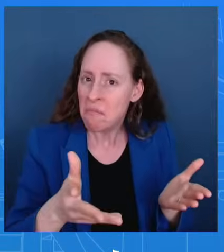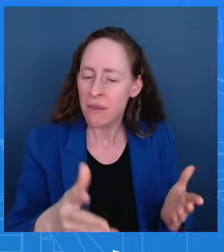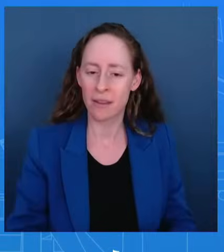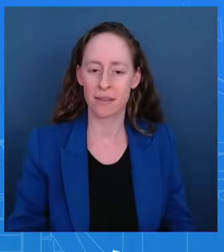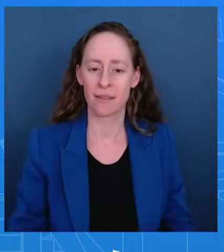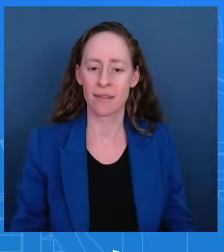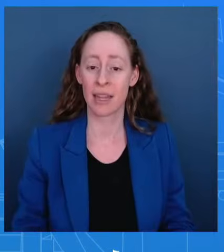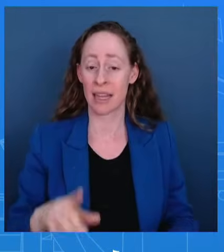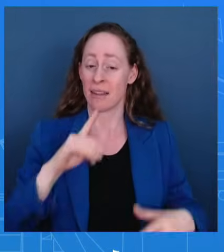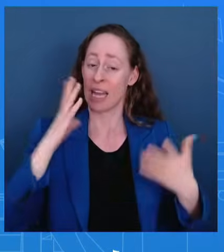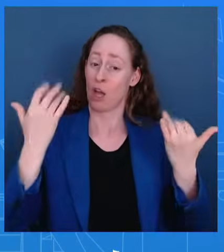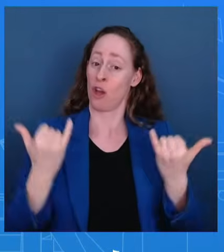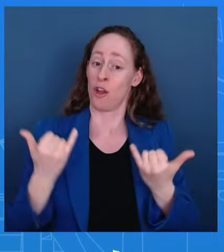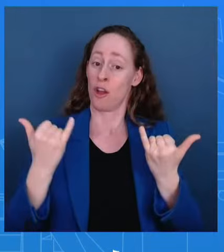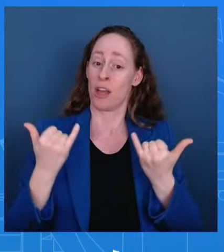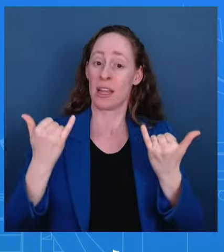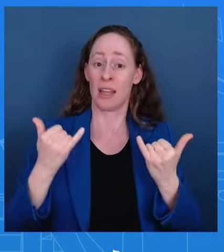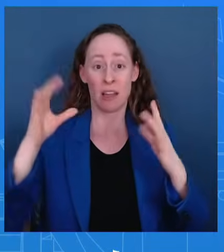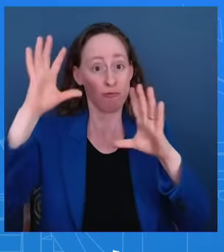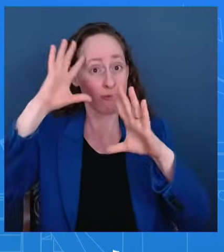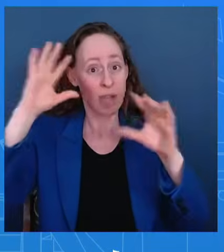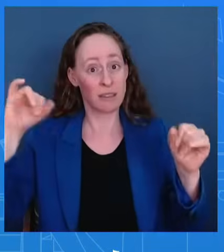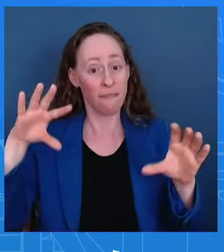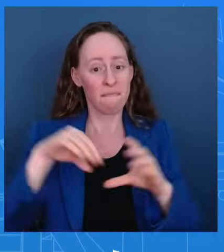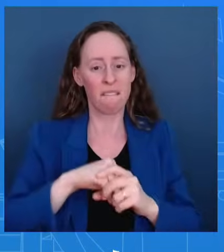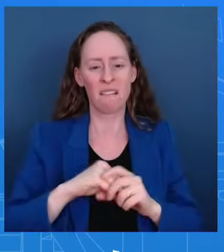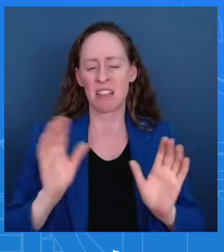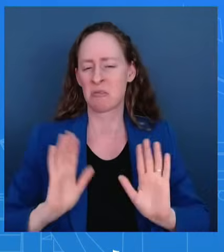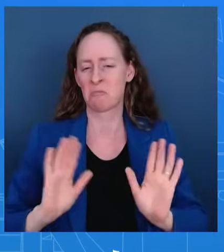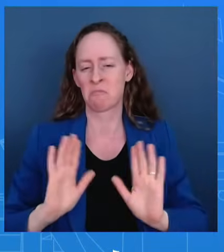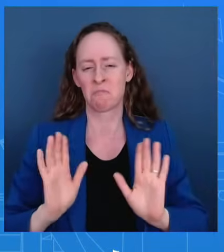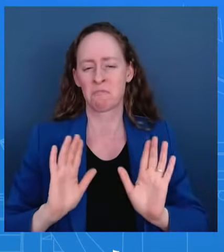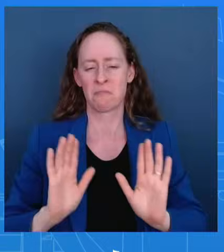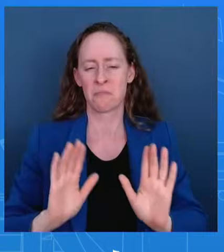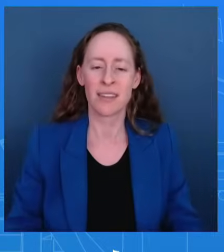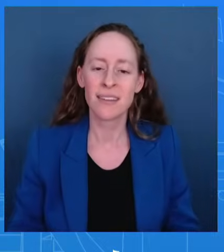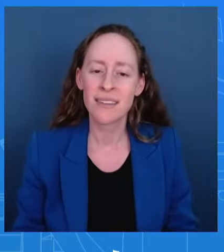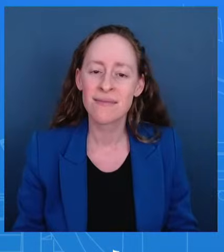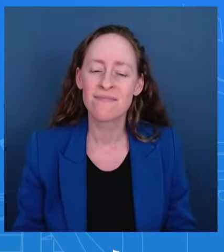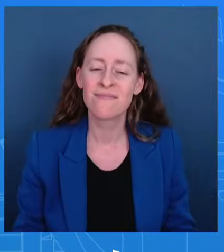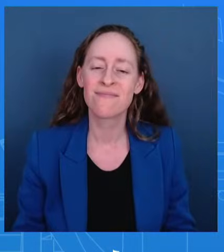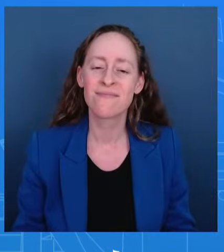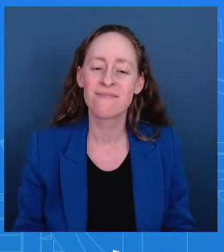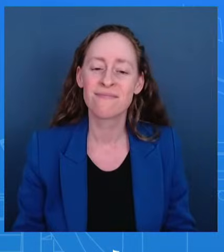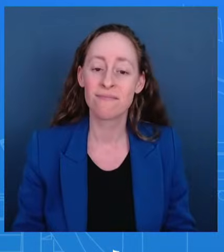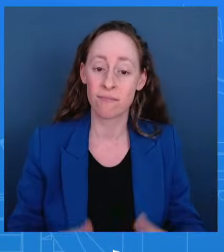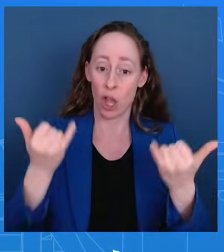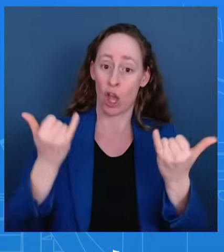The Press: A current sitting senator saying that the President should have pardoned Donald Trump. Ms. Jean-Pierre: I -- I mean, we're just going to let the process mo- --